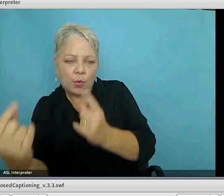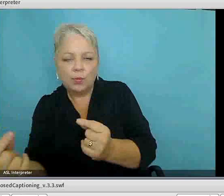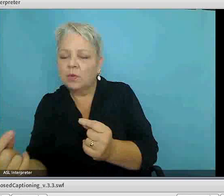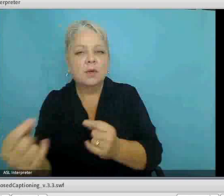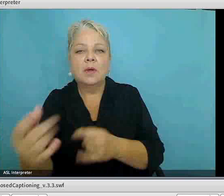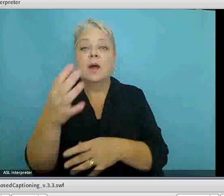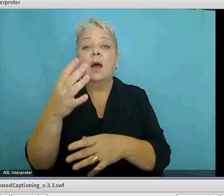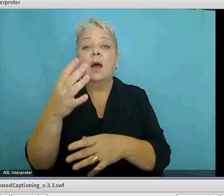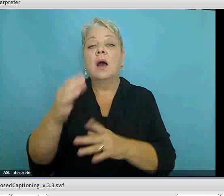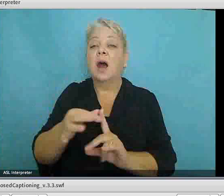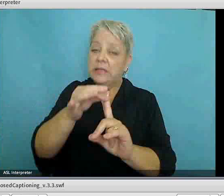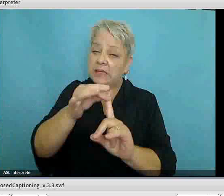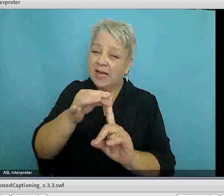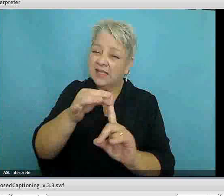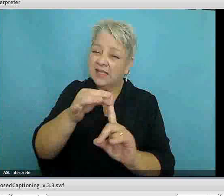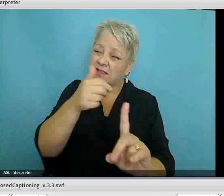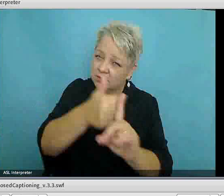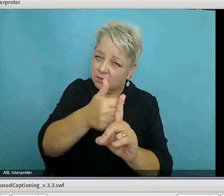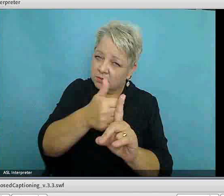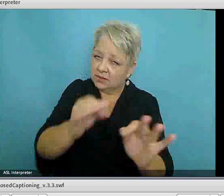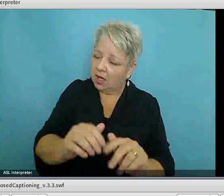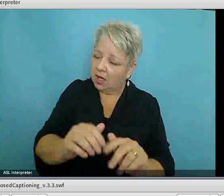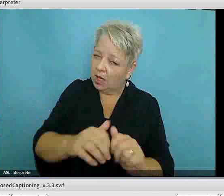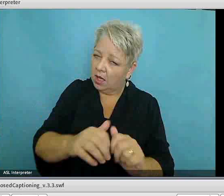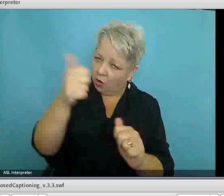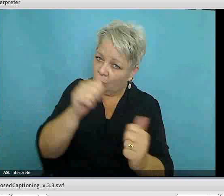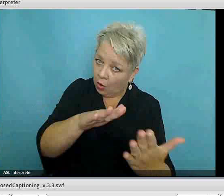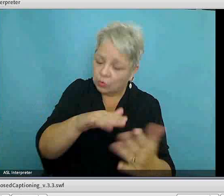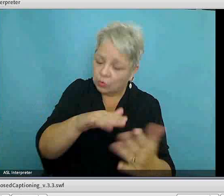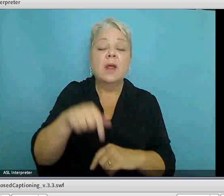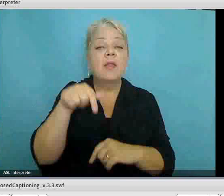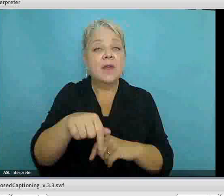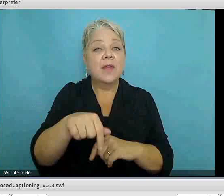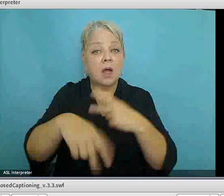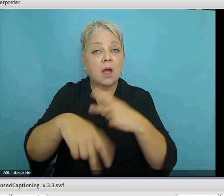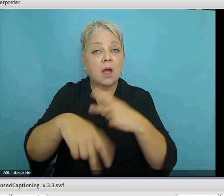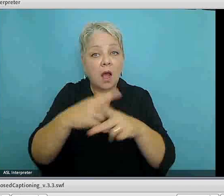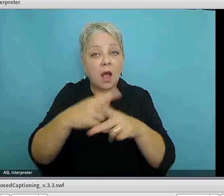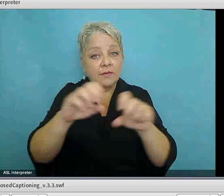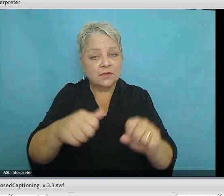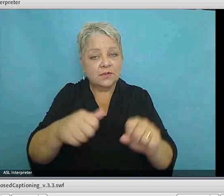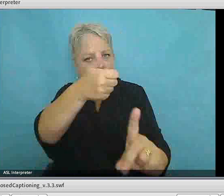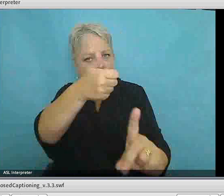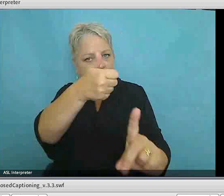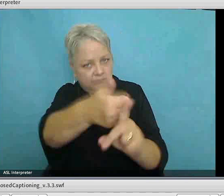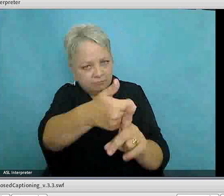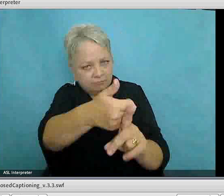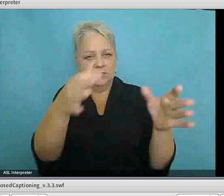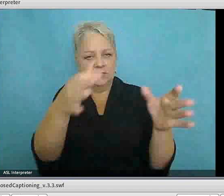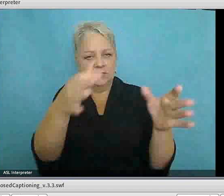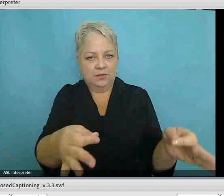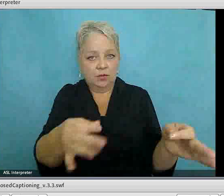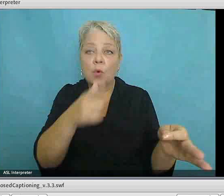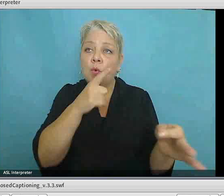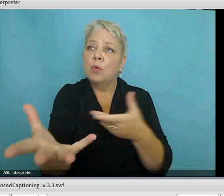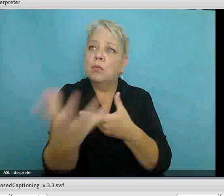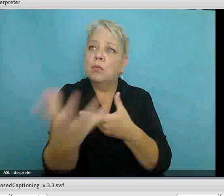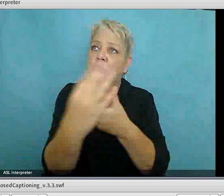In person-centered systems, the enrollee decides who will be involved in meetings and decisions